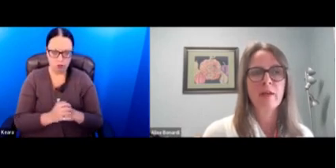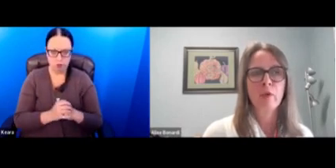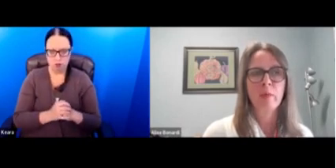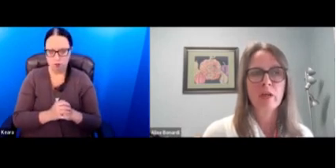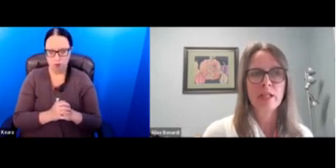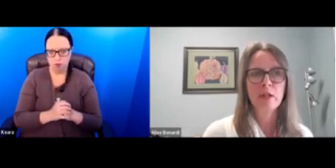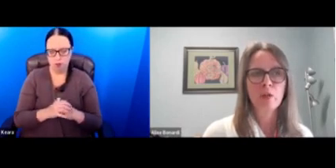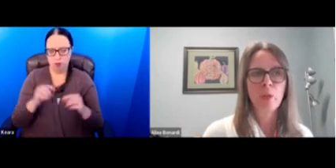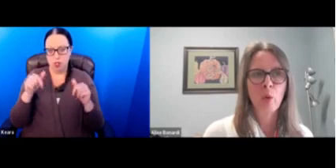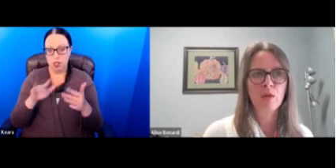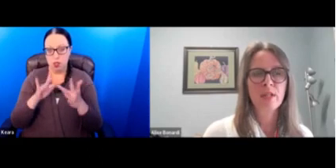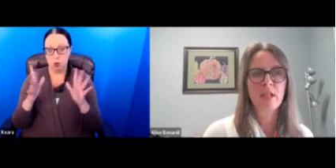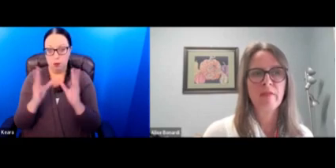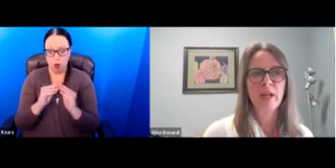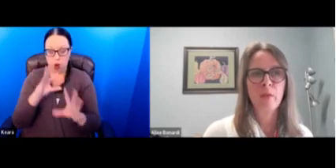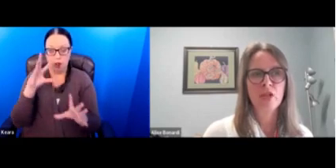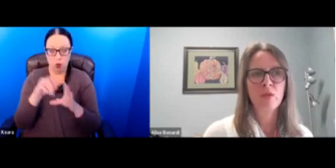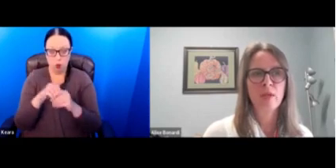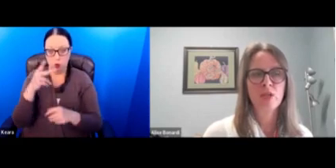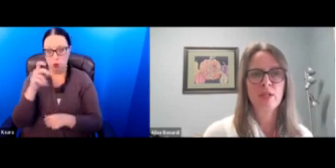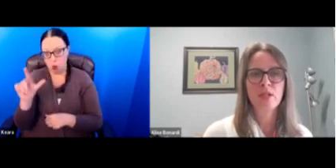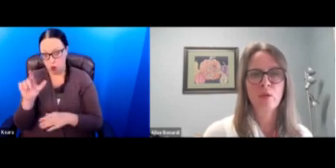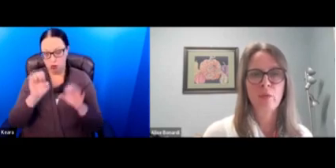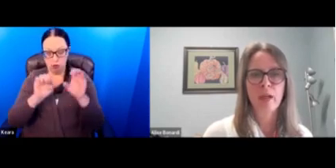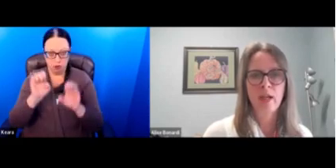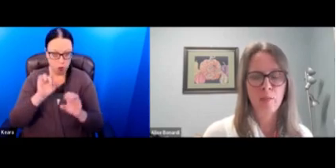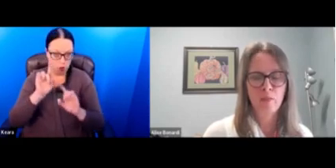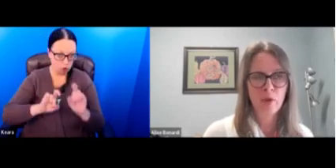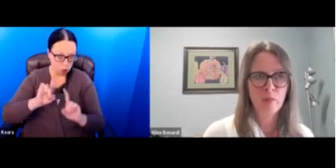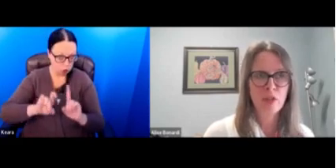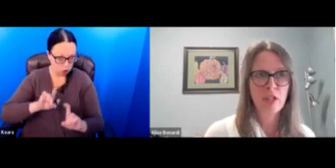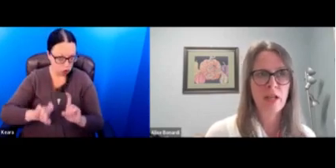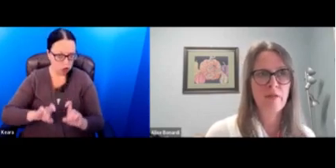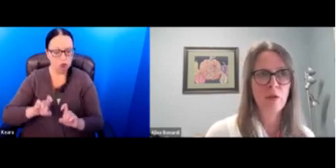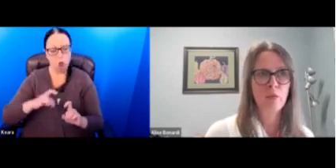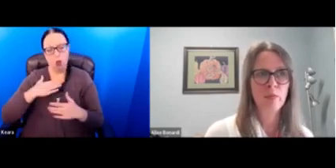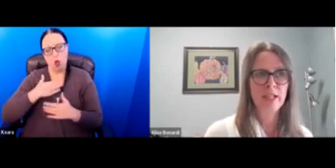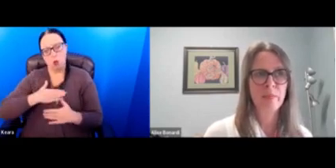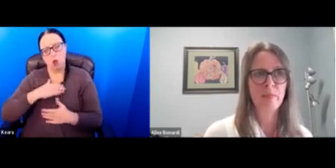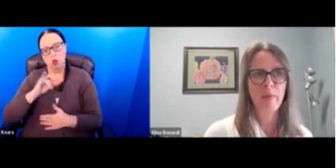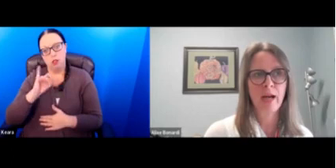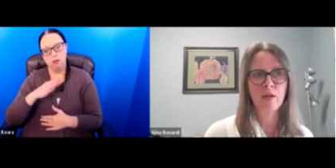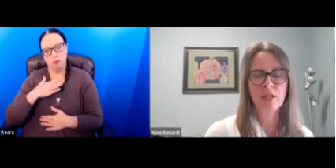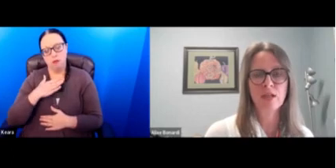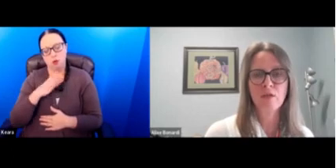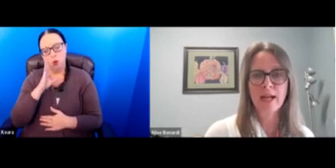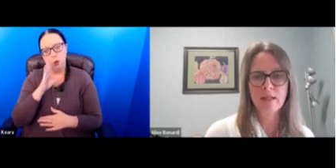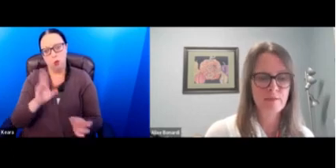live webinar does include polls and evaluation questions. So we would appreciate if you would please be prepared to interact